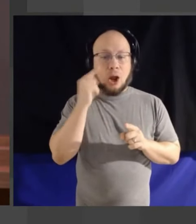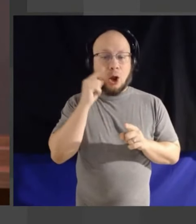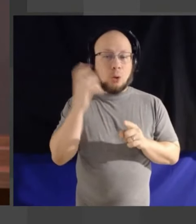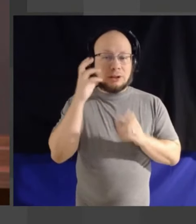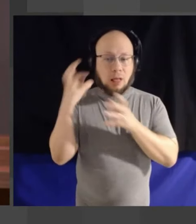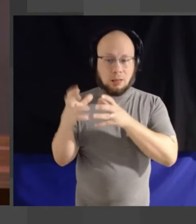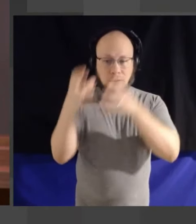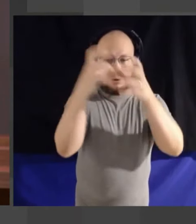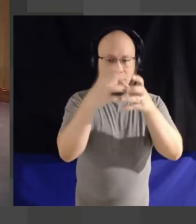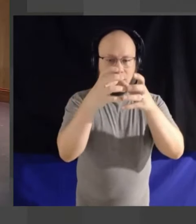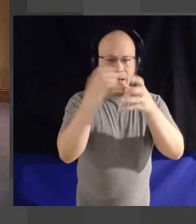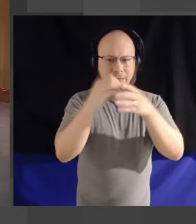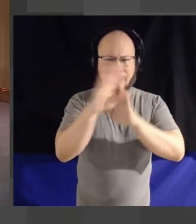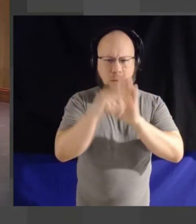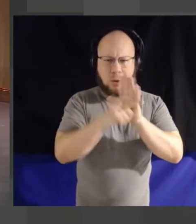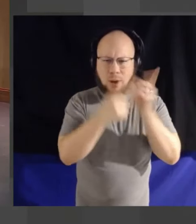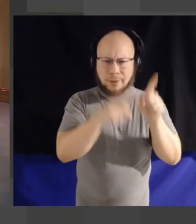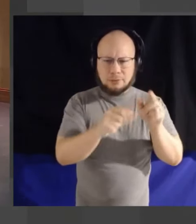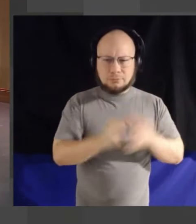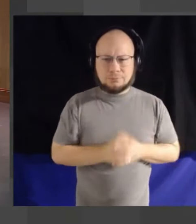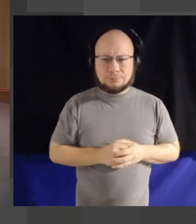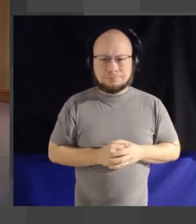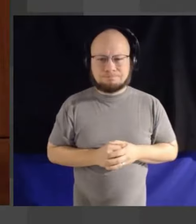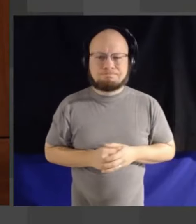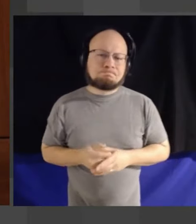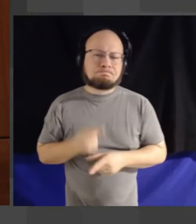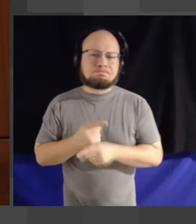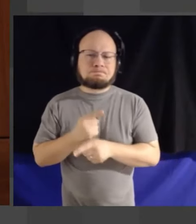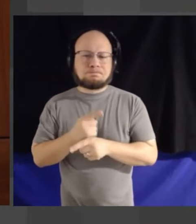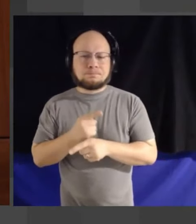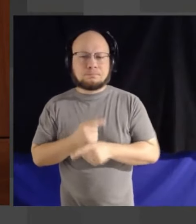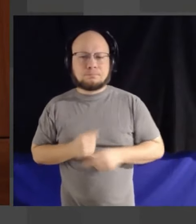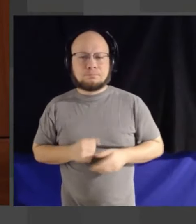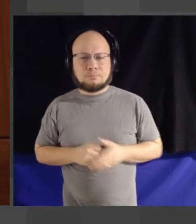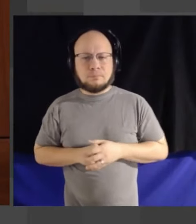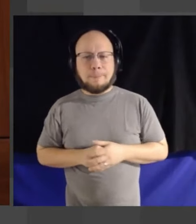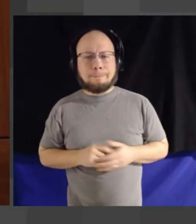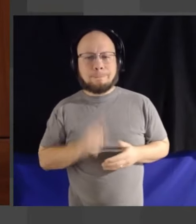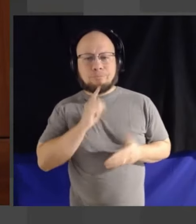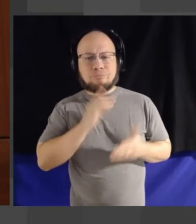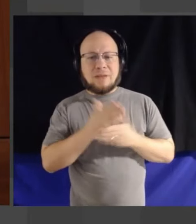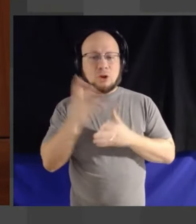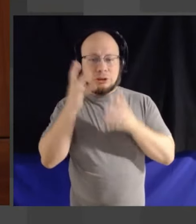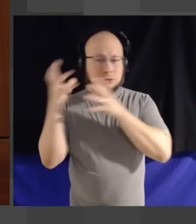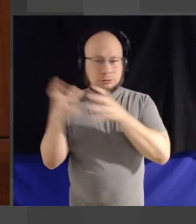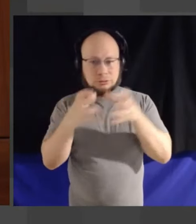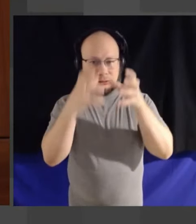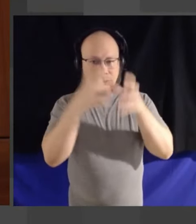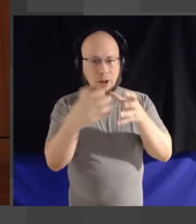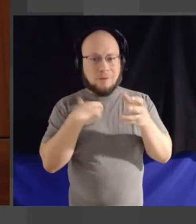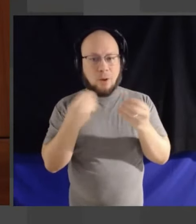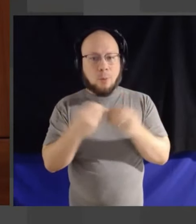YES. AND WHEN YOU PLACED THE SKULL THERE WAS A LOT GOING ON IN THE BACKGROUND. THERE ARE THREE TO TALK ABOUT